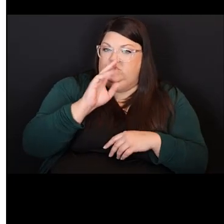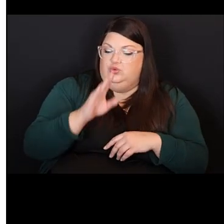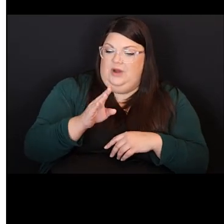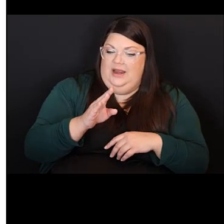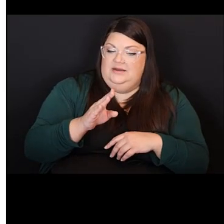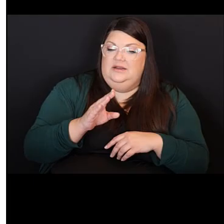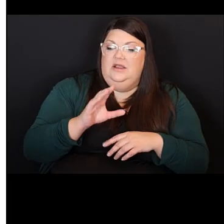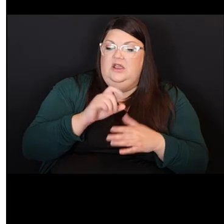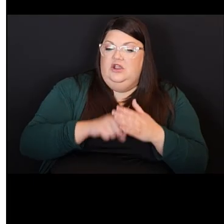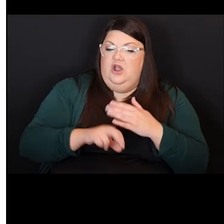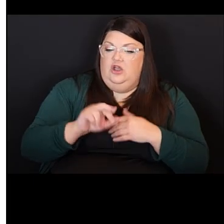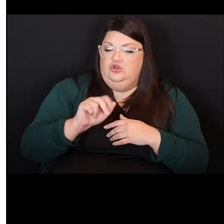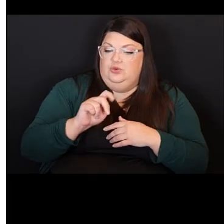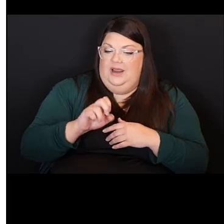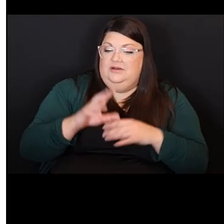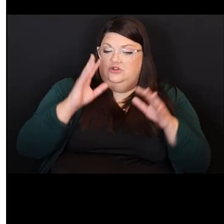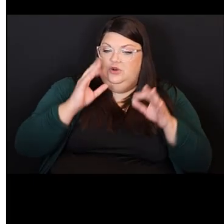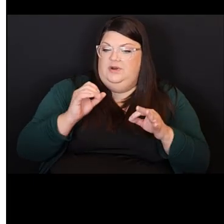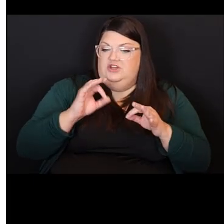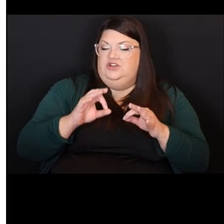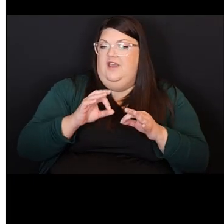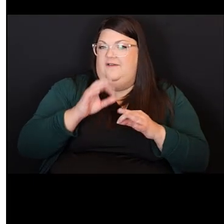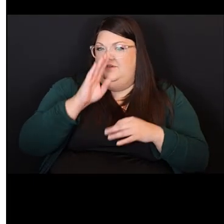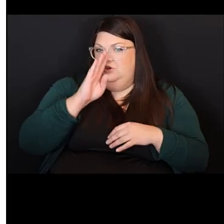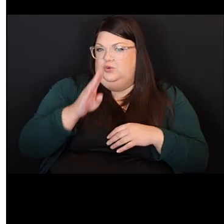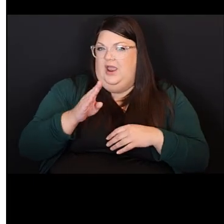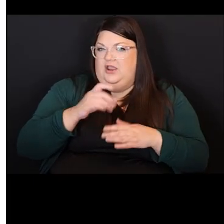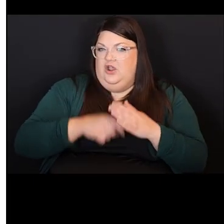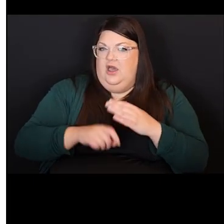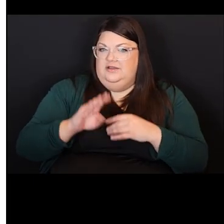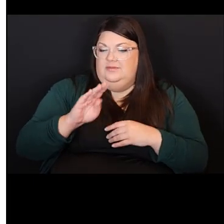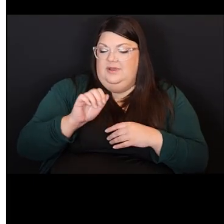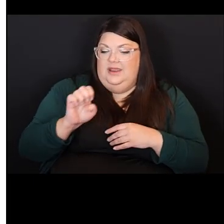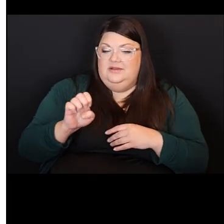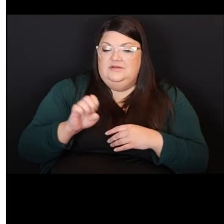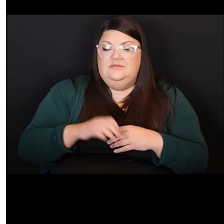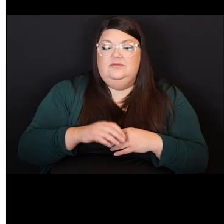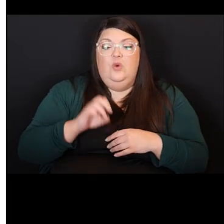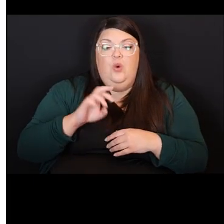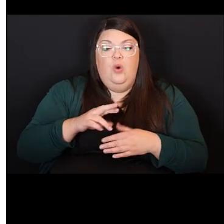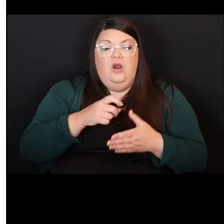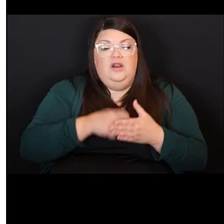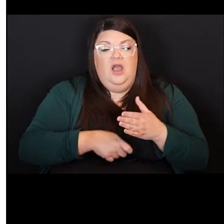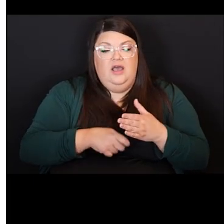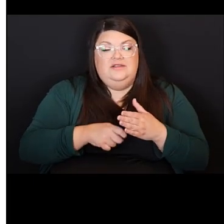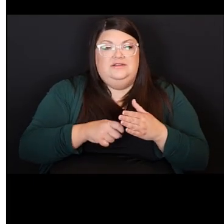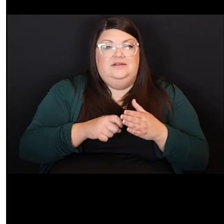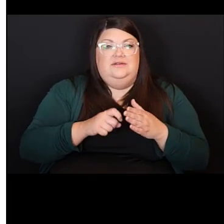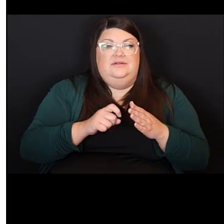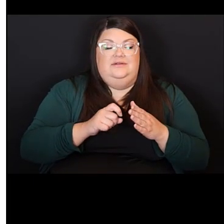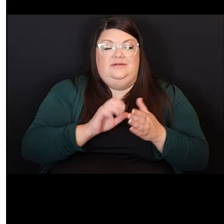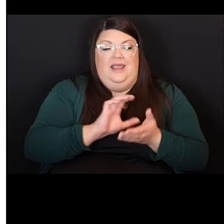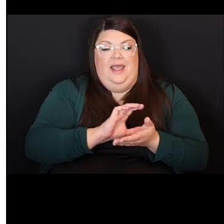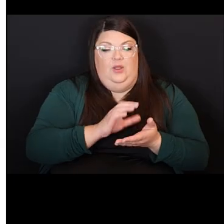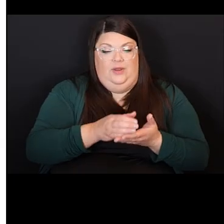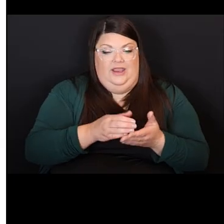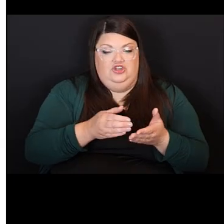(determination of the direct cost base) or cost allocation plan (charging methodology) must be